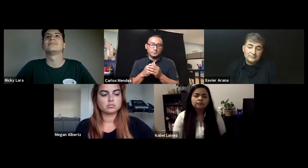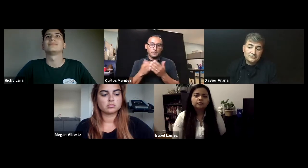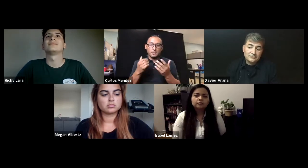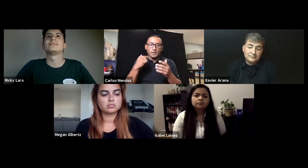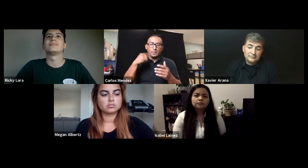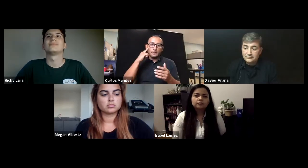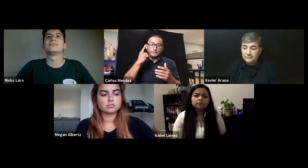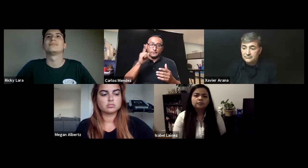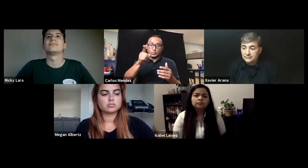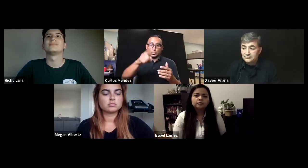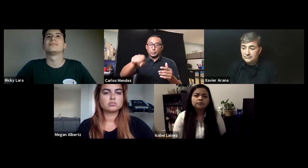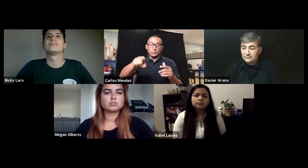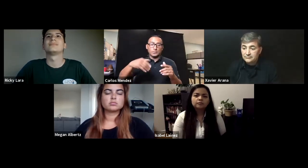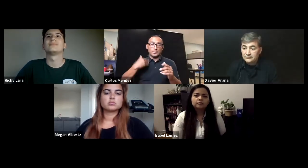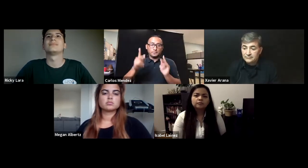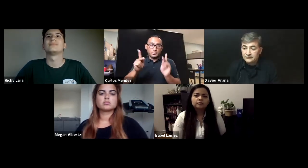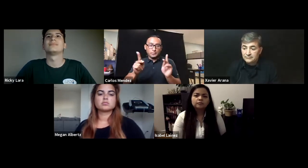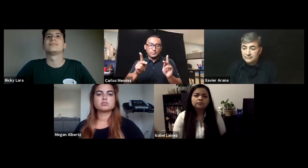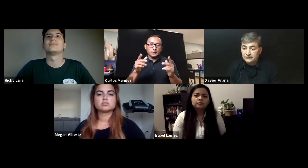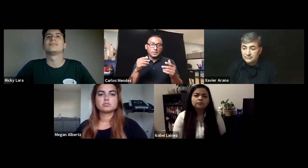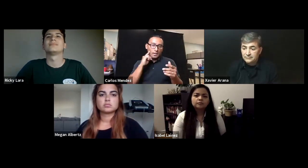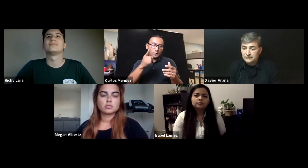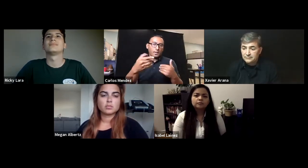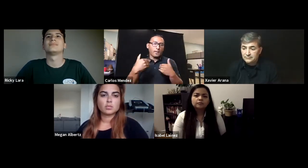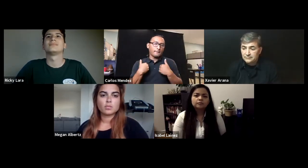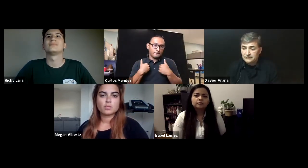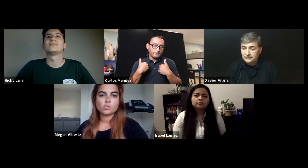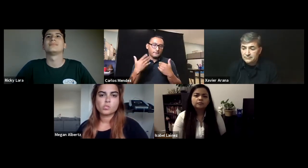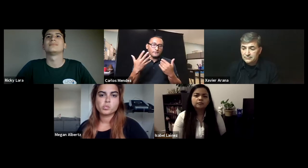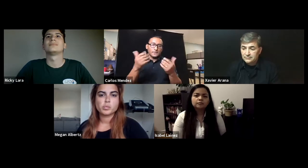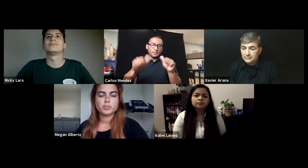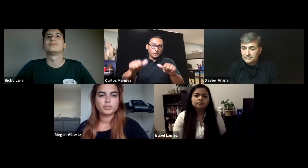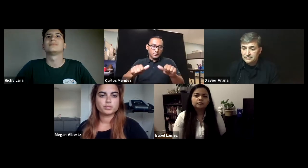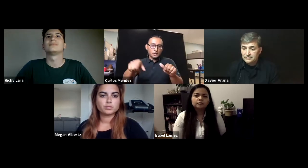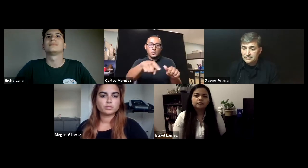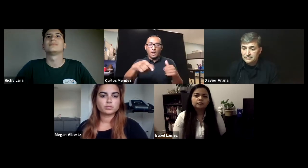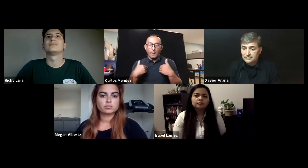to really get in contact with people, because young people, um...